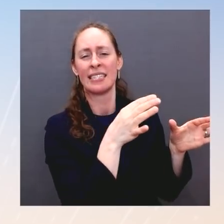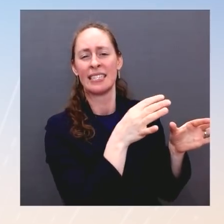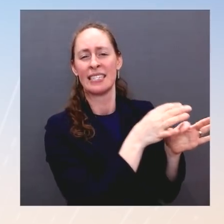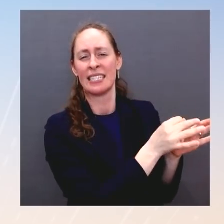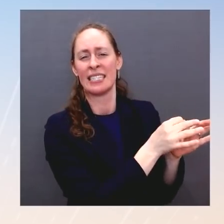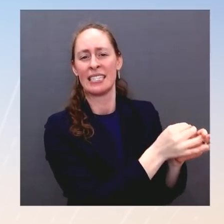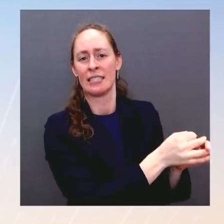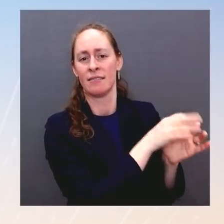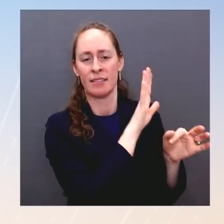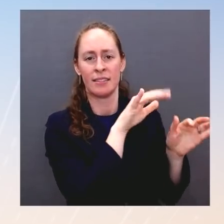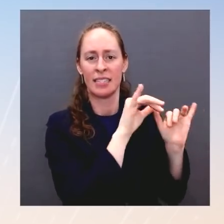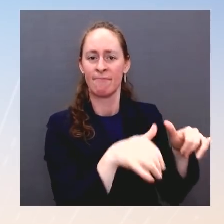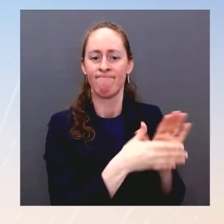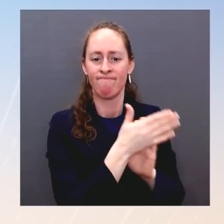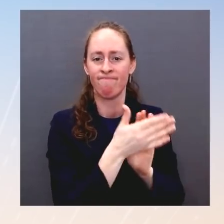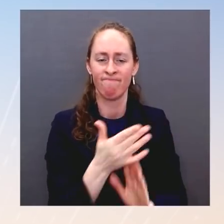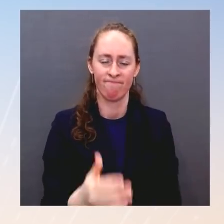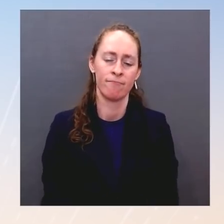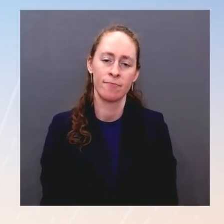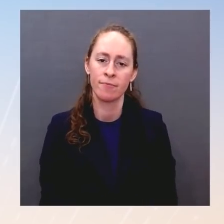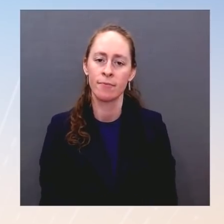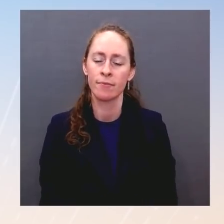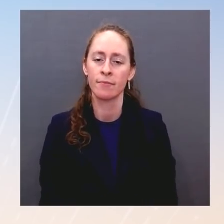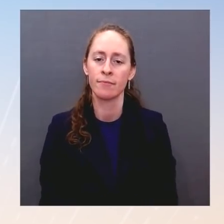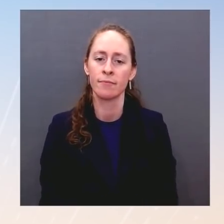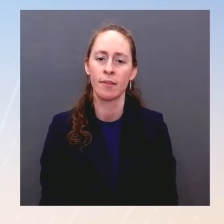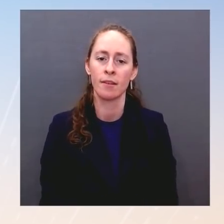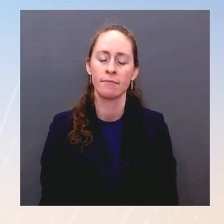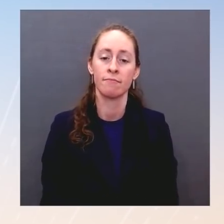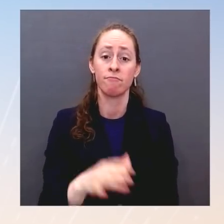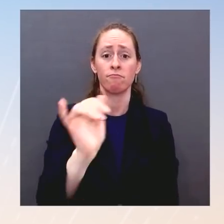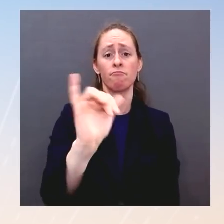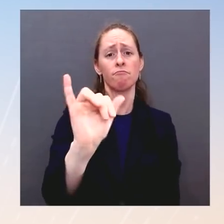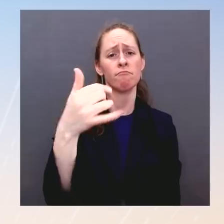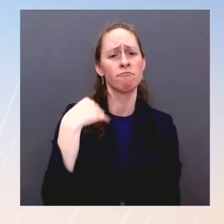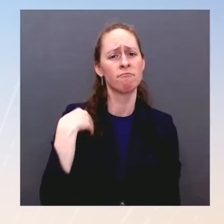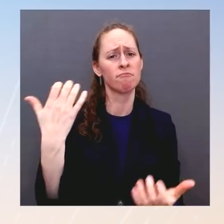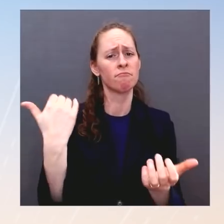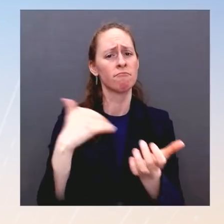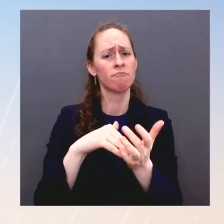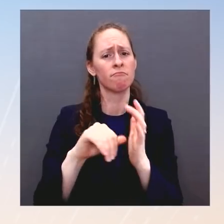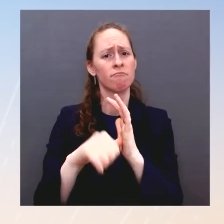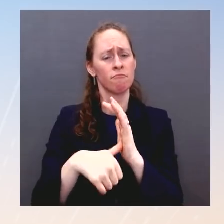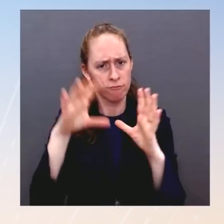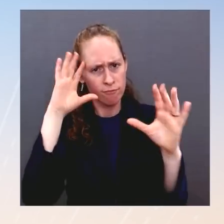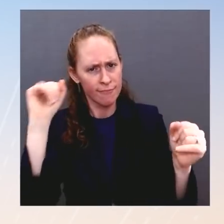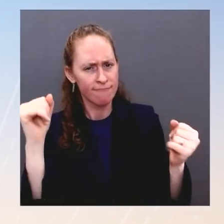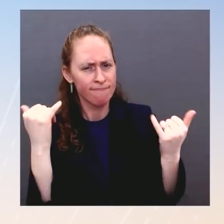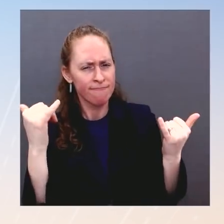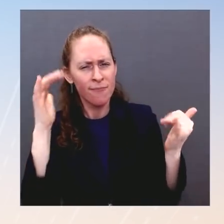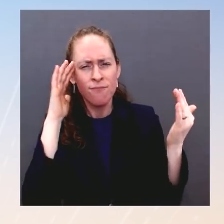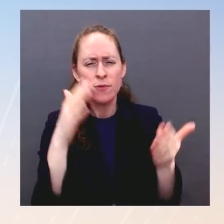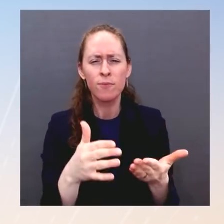as a principle is not -- is taking steps and making sure we are minimizing the impact on the American people,